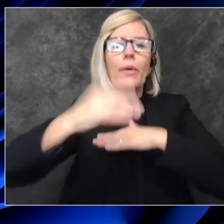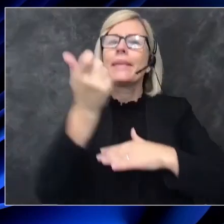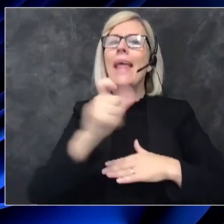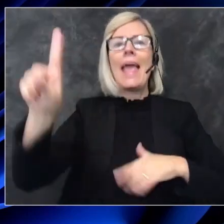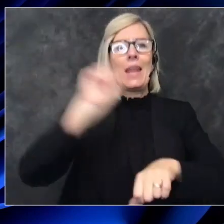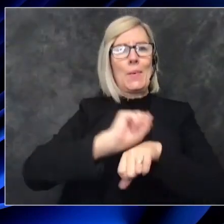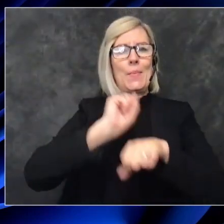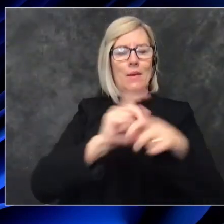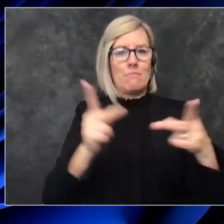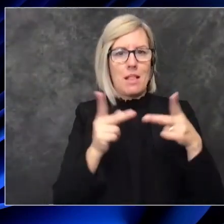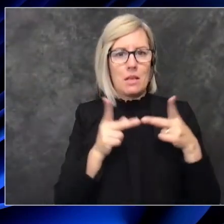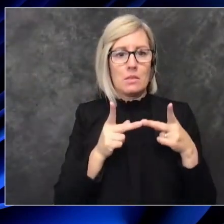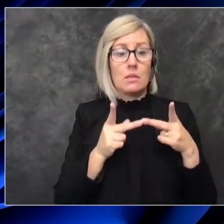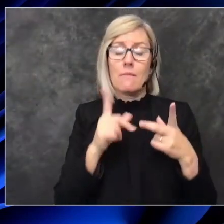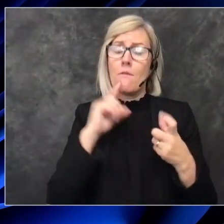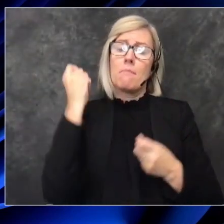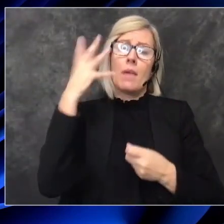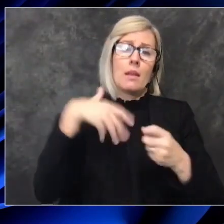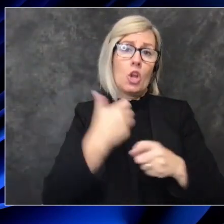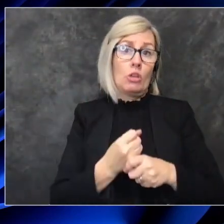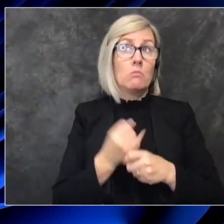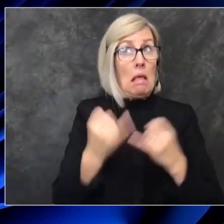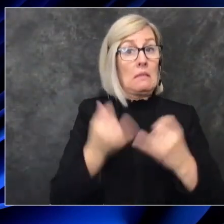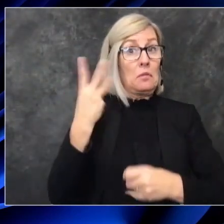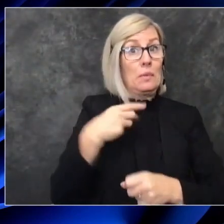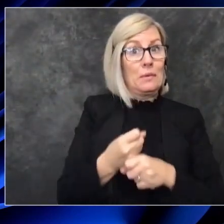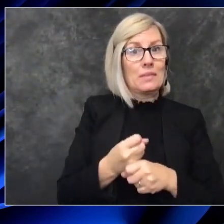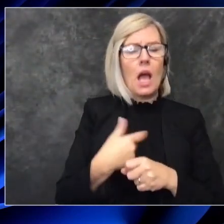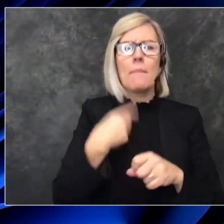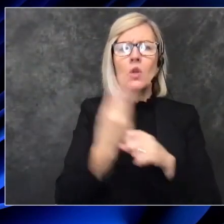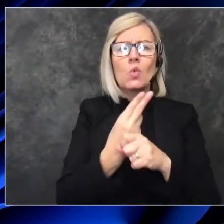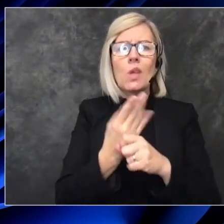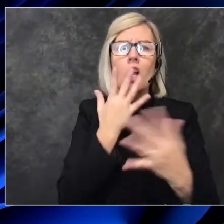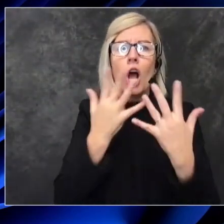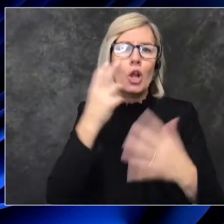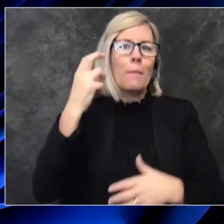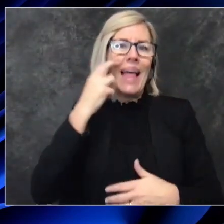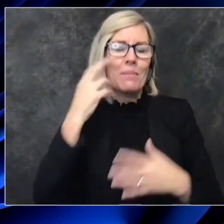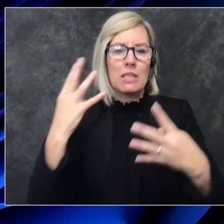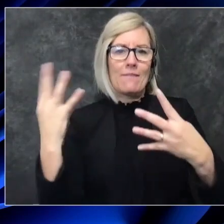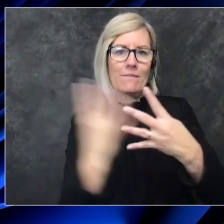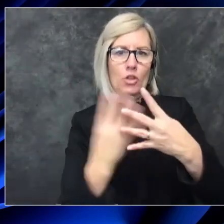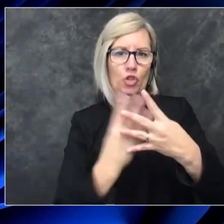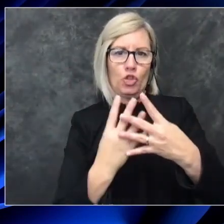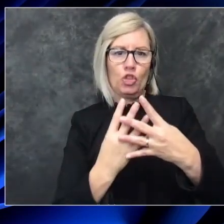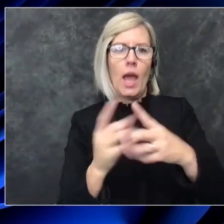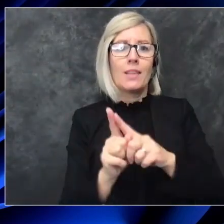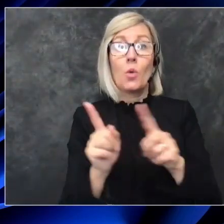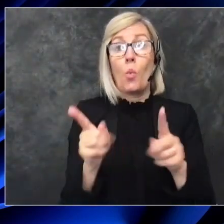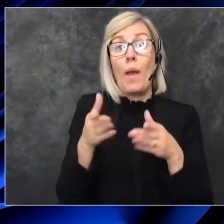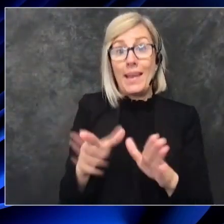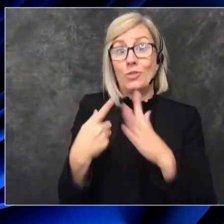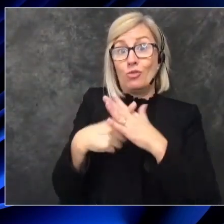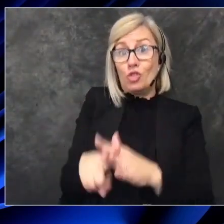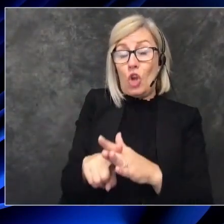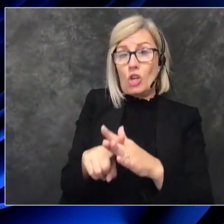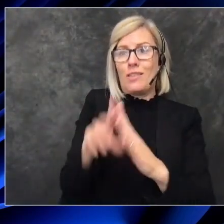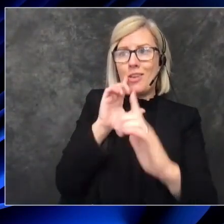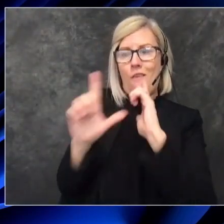For years. Jeremy for last few years I've been using color blindness filters. As a way to start the conversation with anybody? Yeah, because everybody recognizes